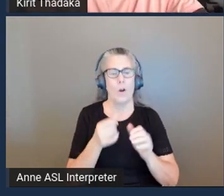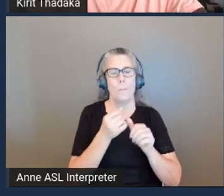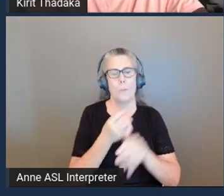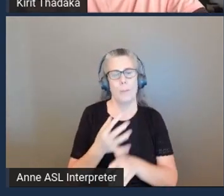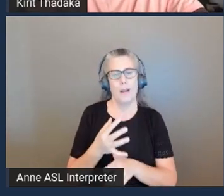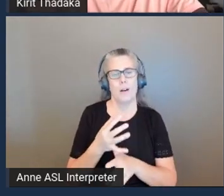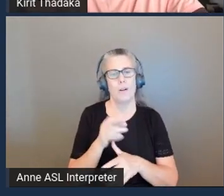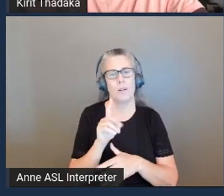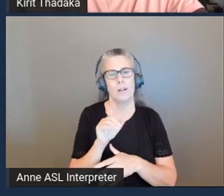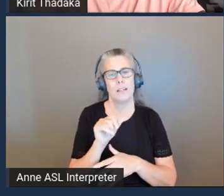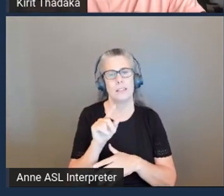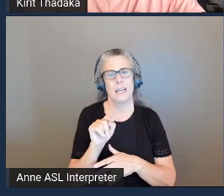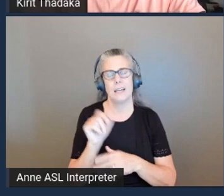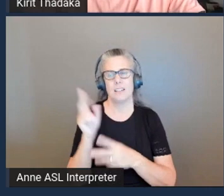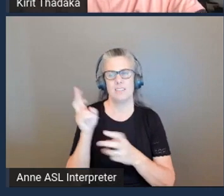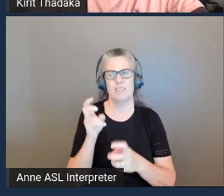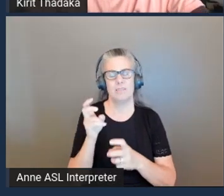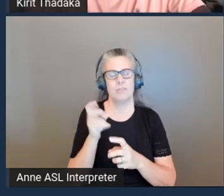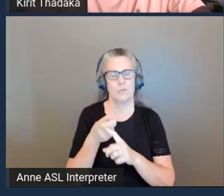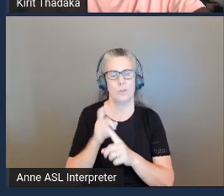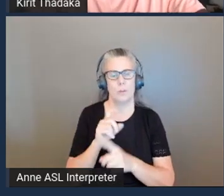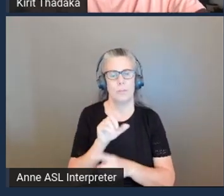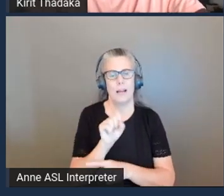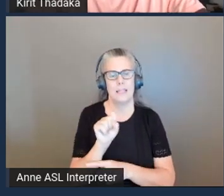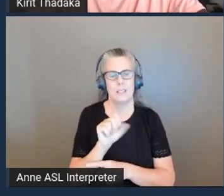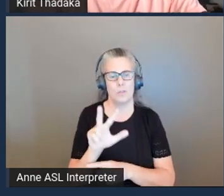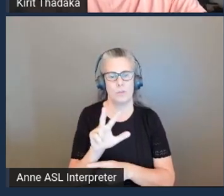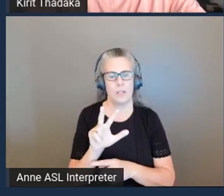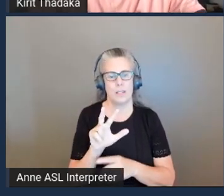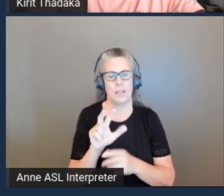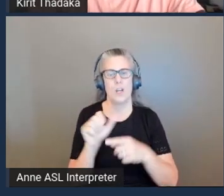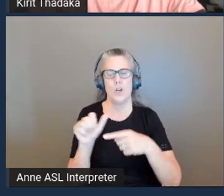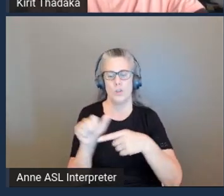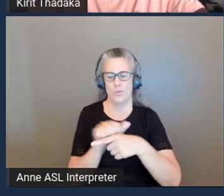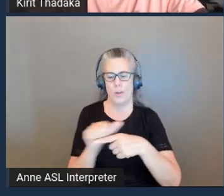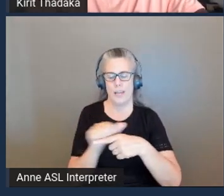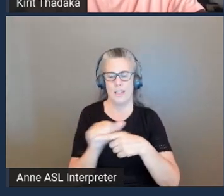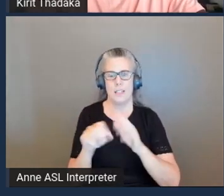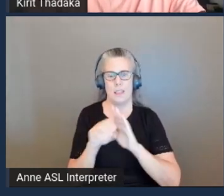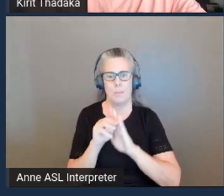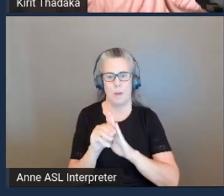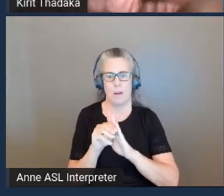does some data preparation, it trains a model. After the model has been trained,